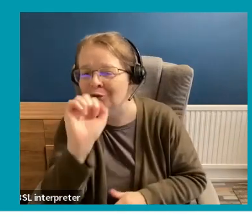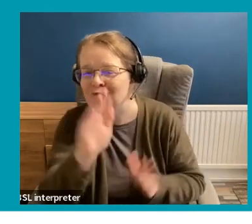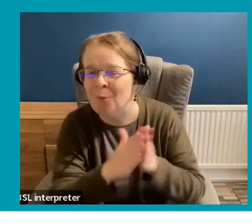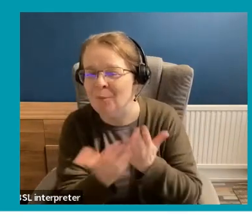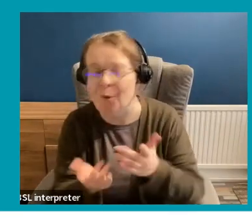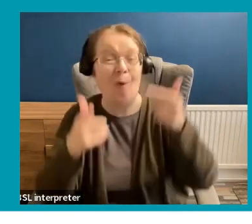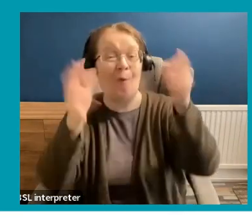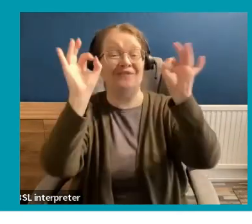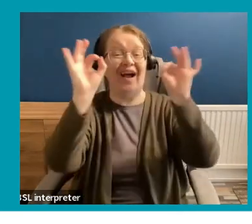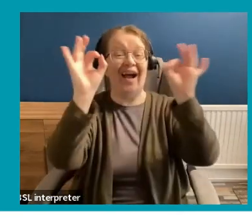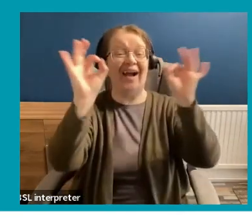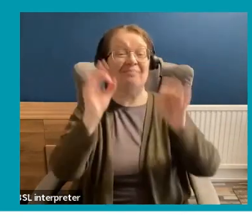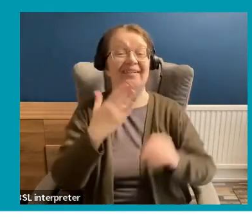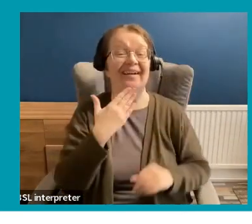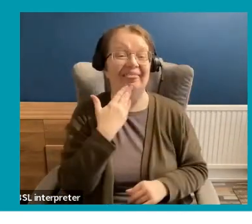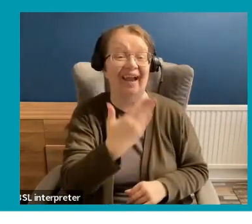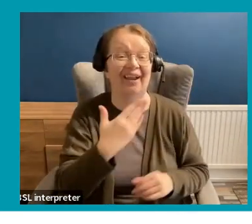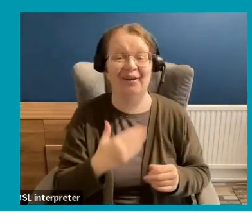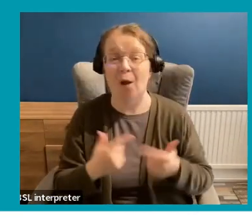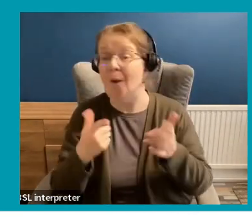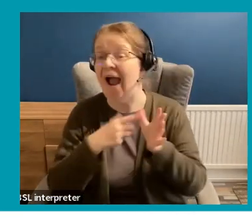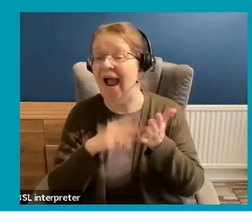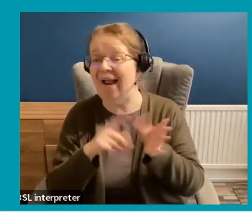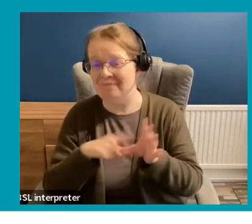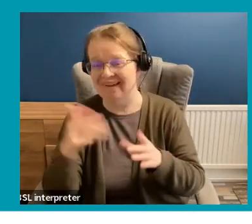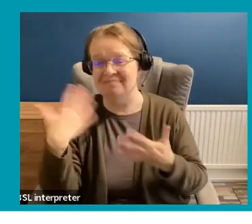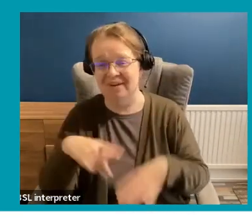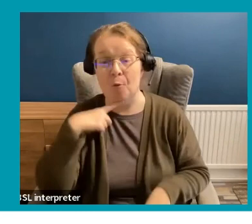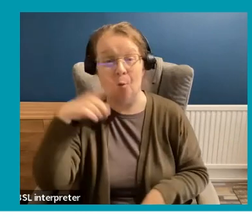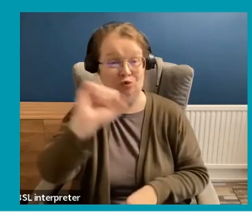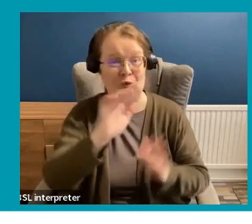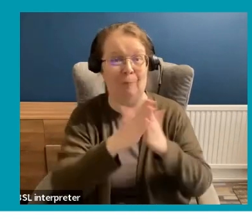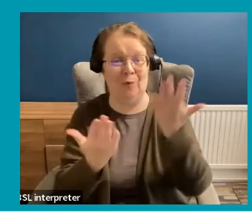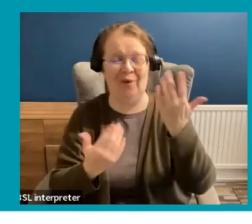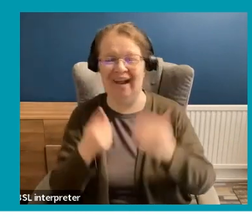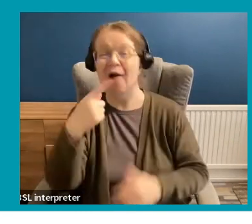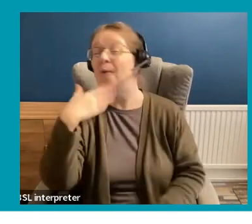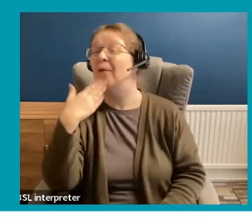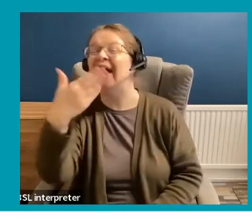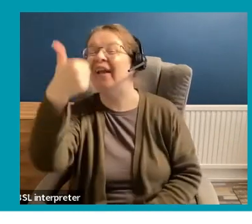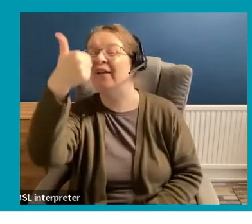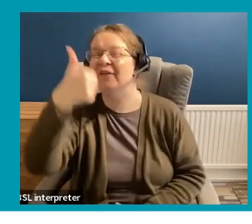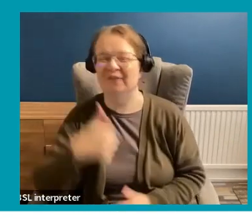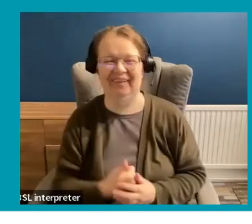And Amy, as well. Thanks, Amy. It's just very practical.